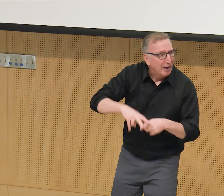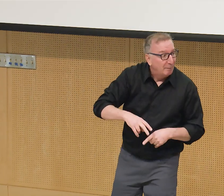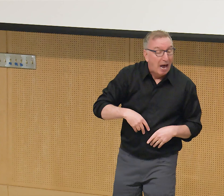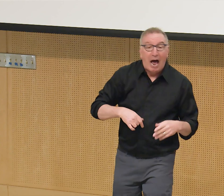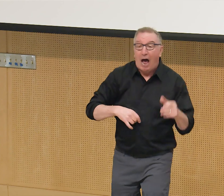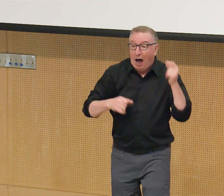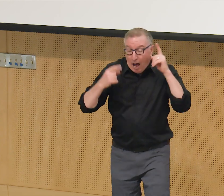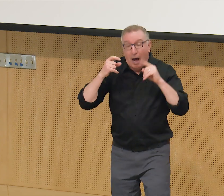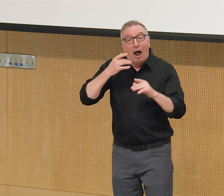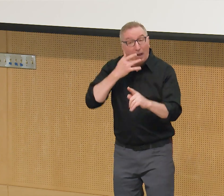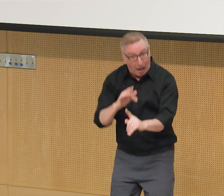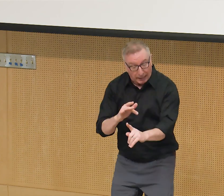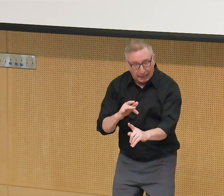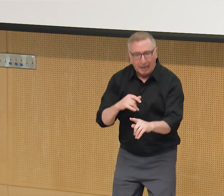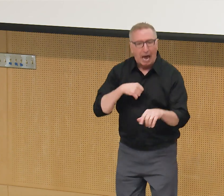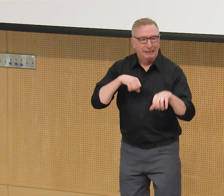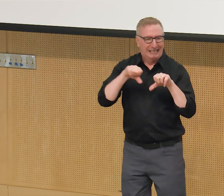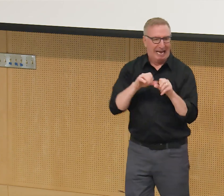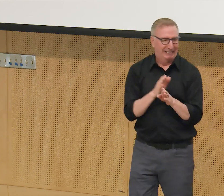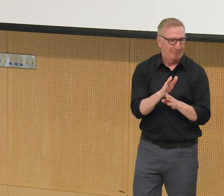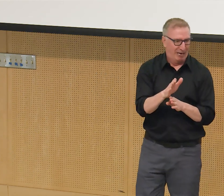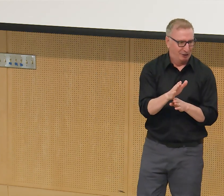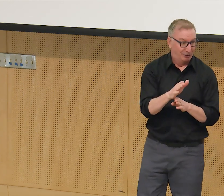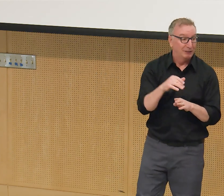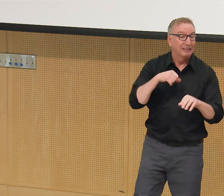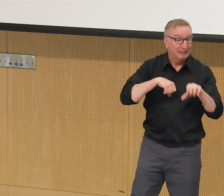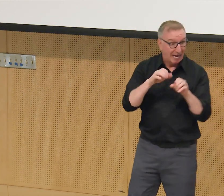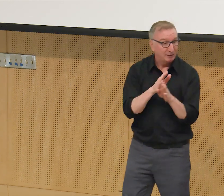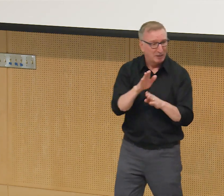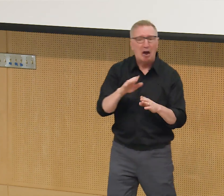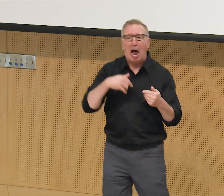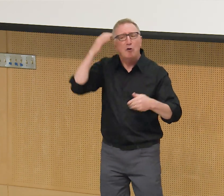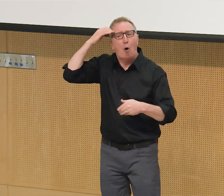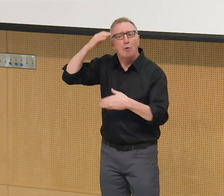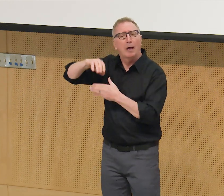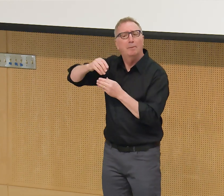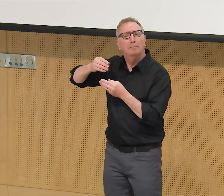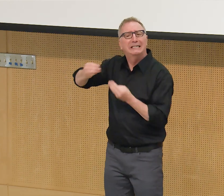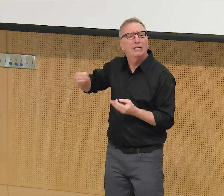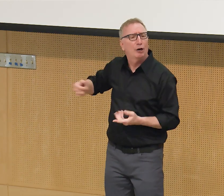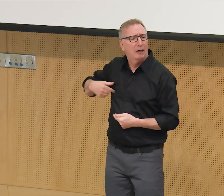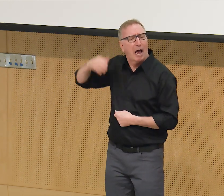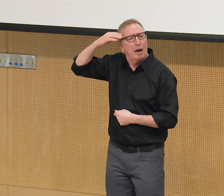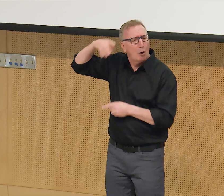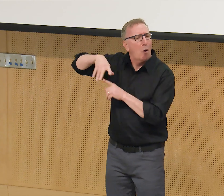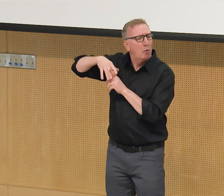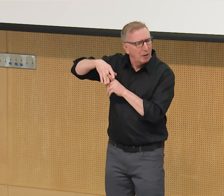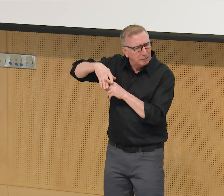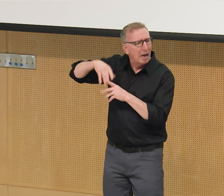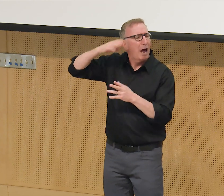any of the vocabulary. Luckily, I was a science major and had taken science classes, and so, I knew some of the material